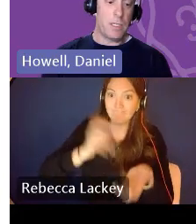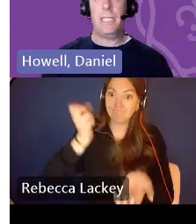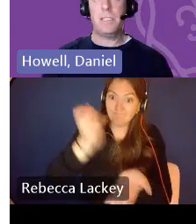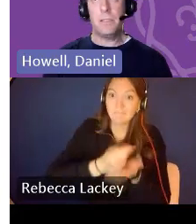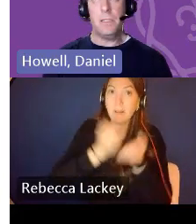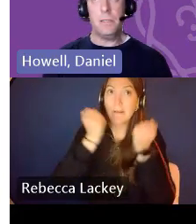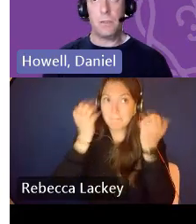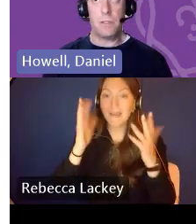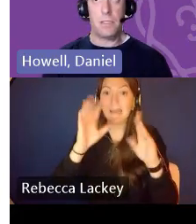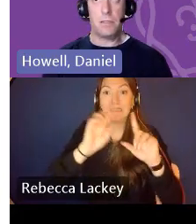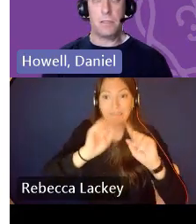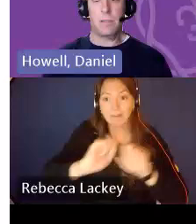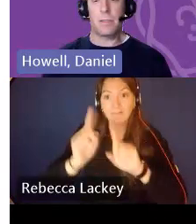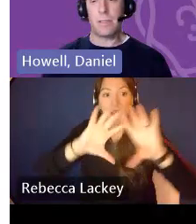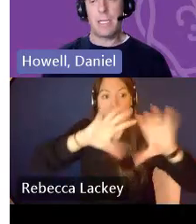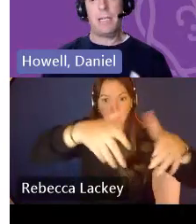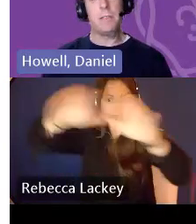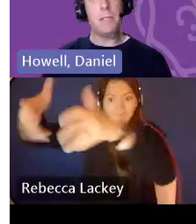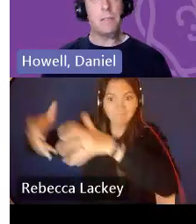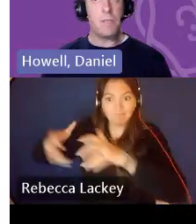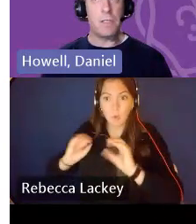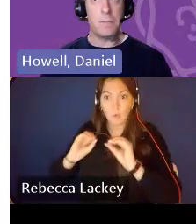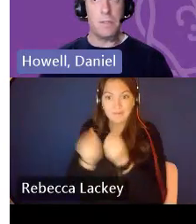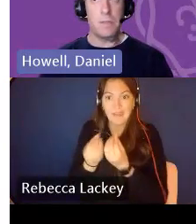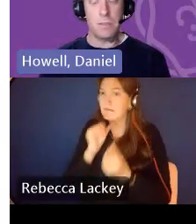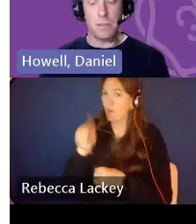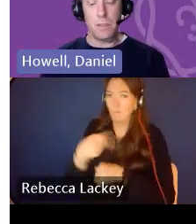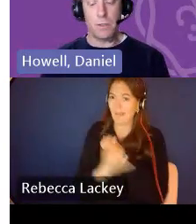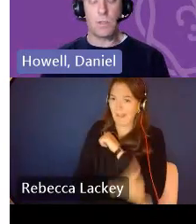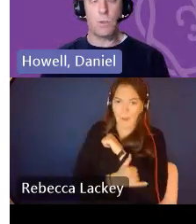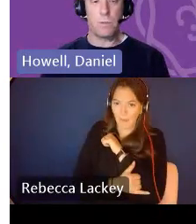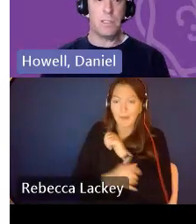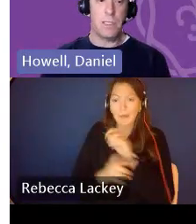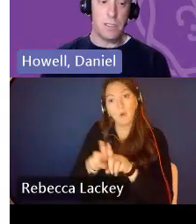different agencies so it's not just the the county that's involved it's the Army Corps of Engineers